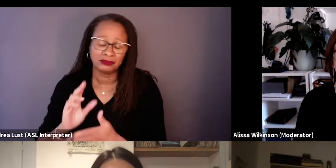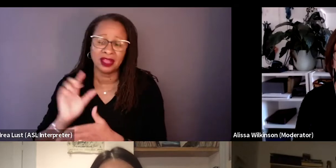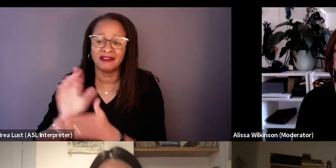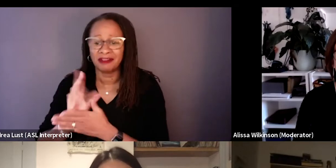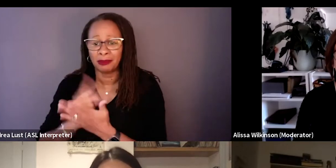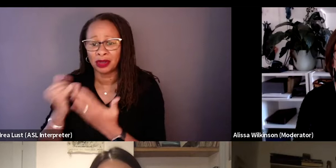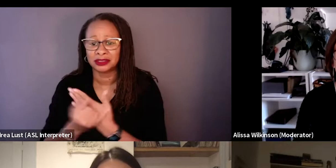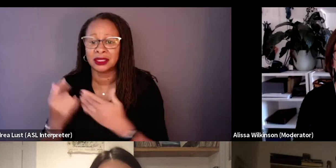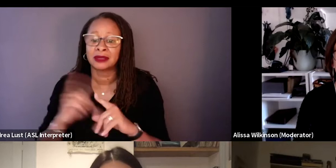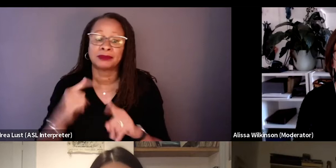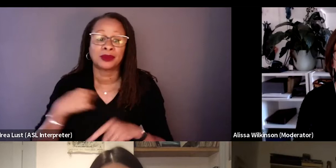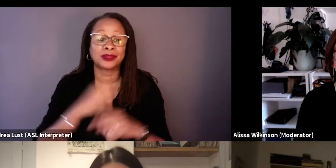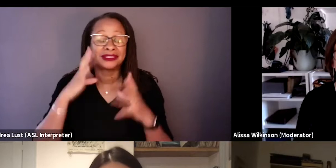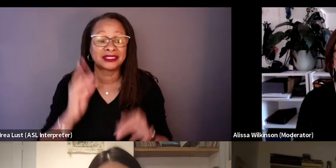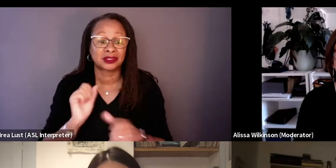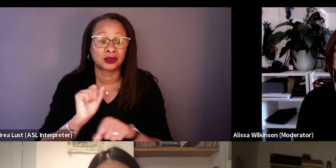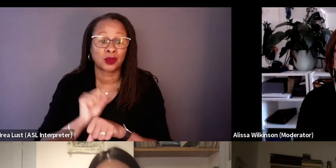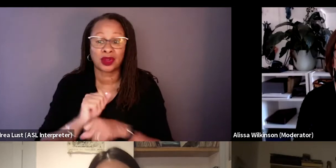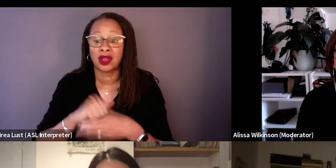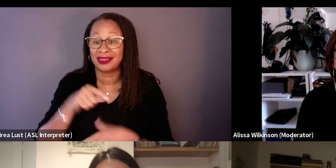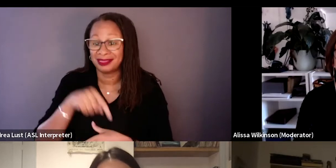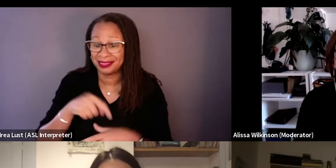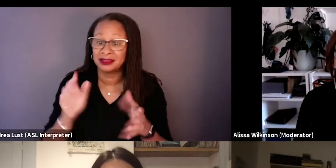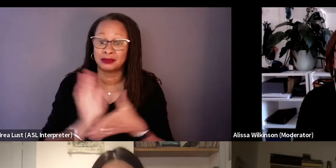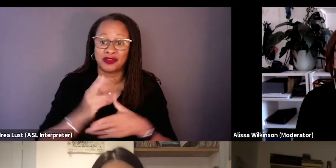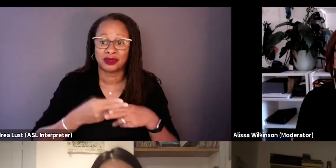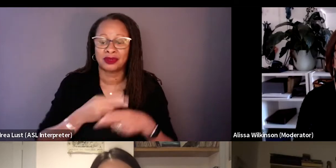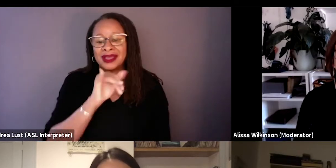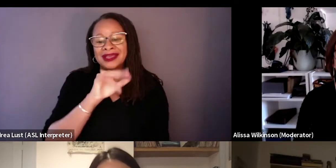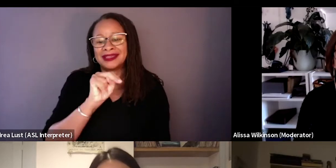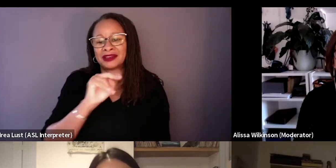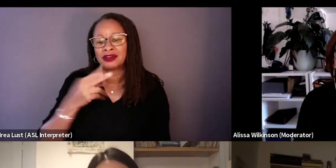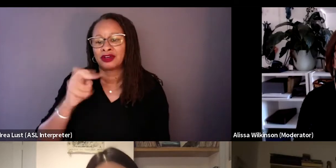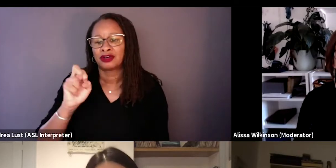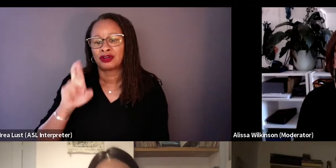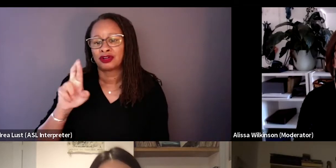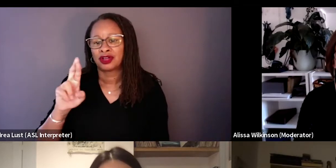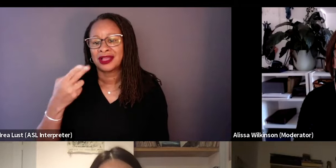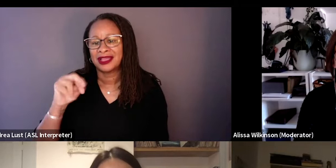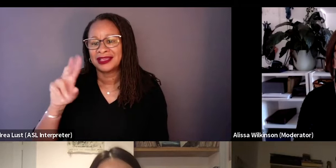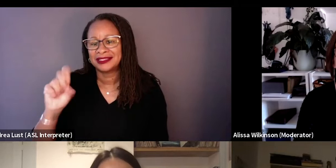but we decided to work on In Her Hands late of 2019.